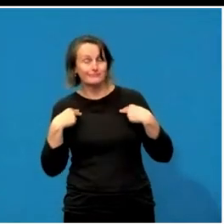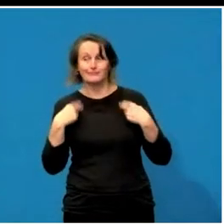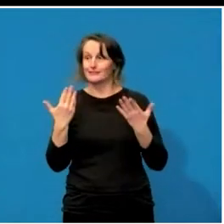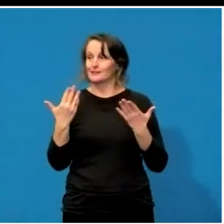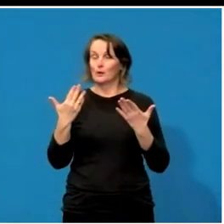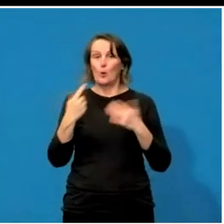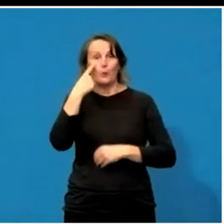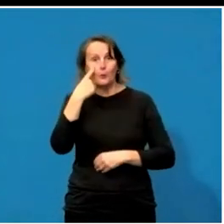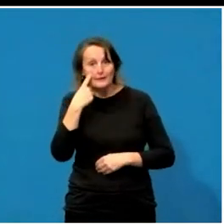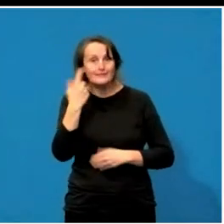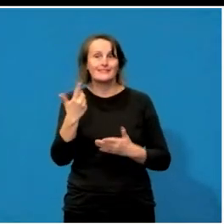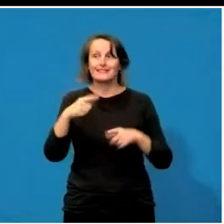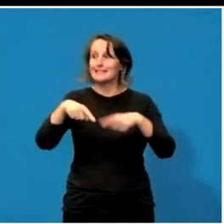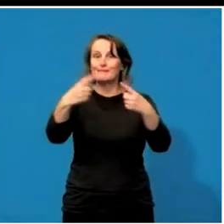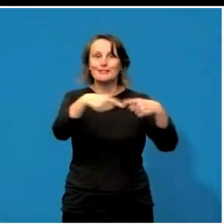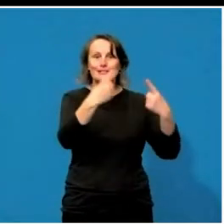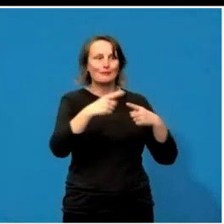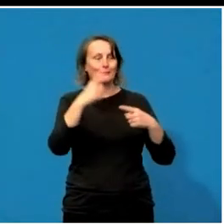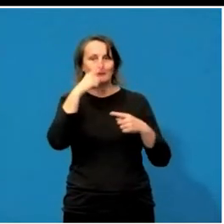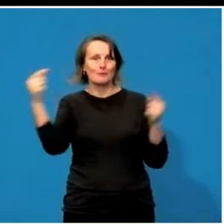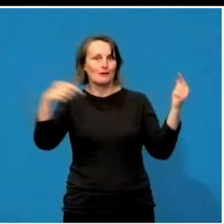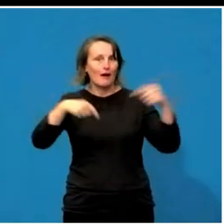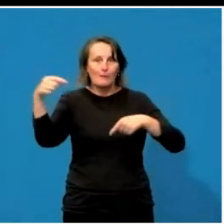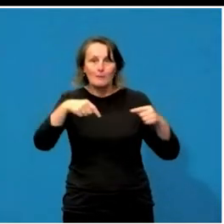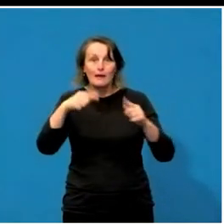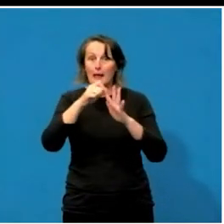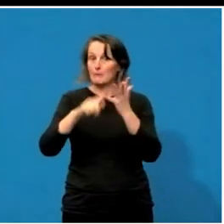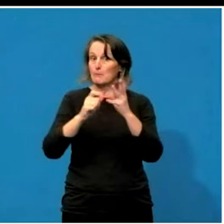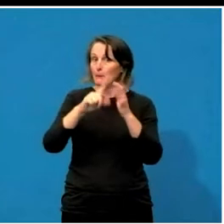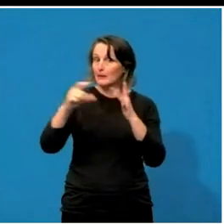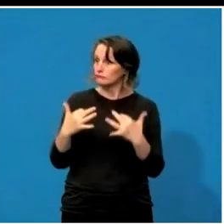given leave to appear and members of the public - including, of course, First Nations